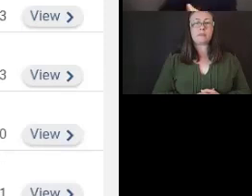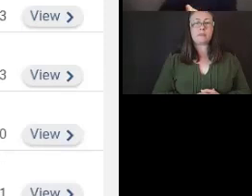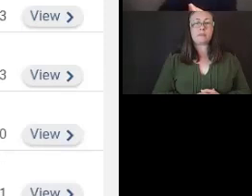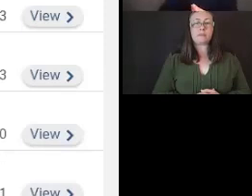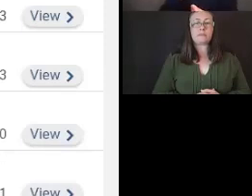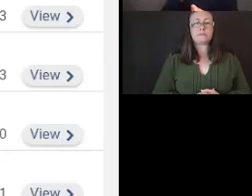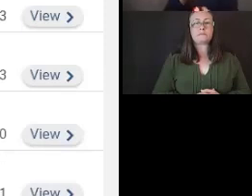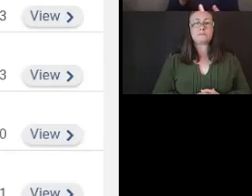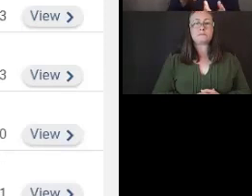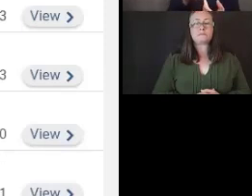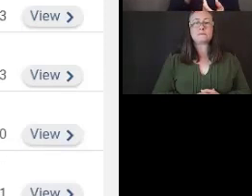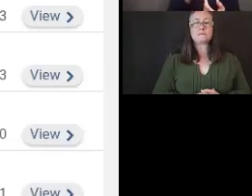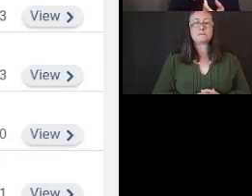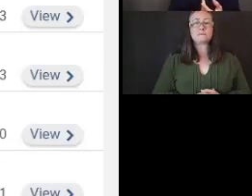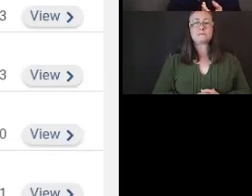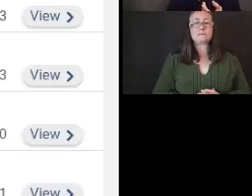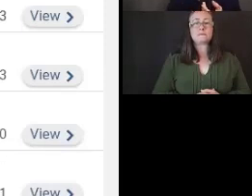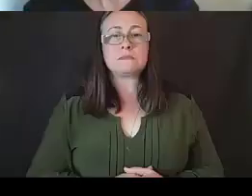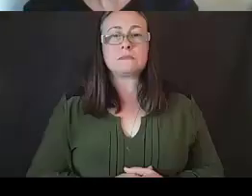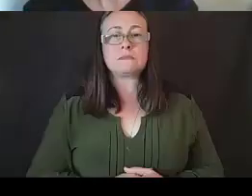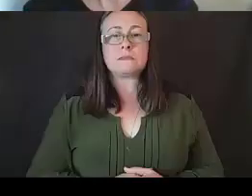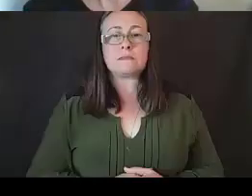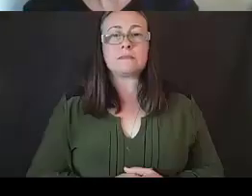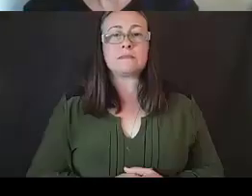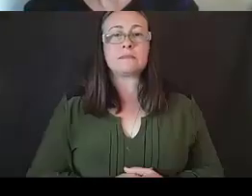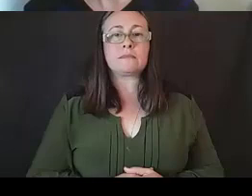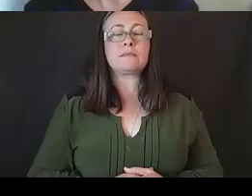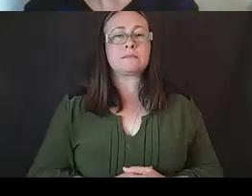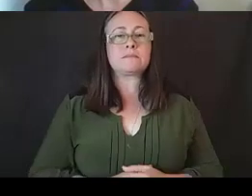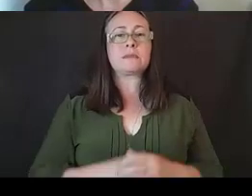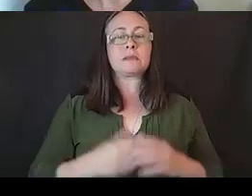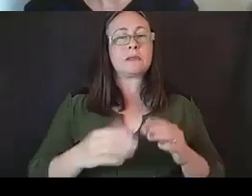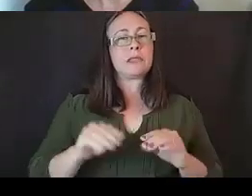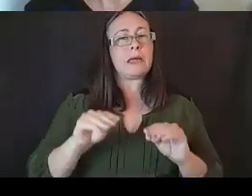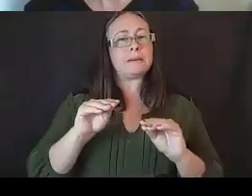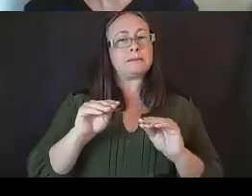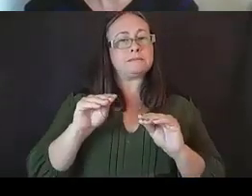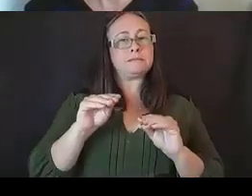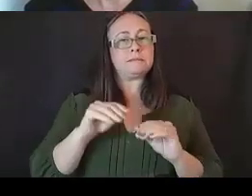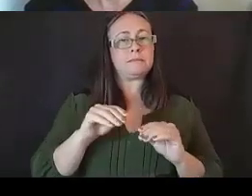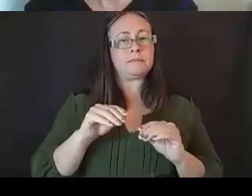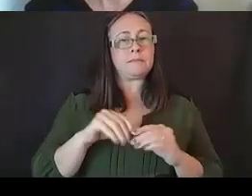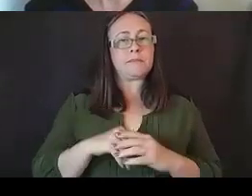and then you can take that link, bookmark it, put it in your e-mail, whatever you'd like to do with it,